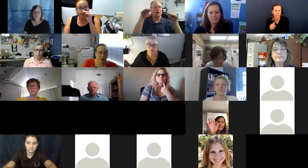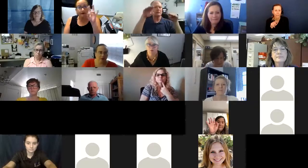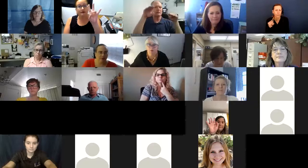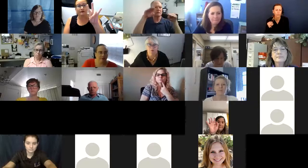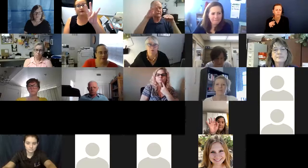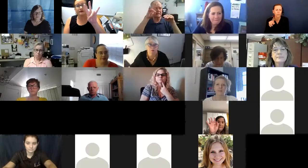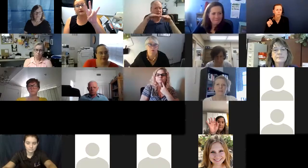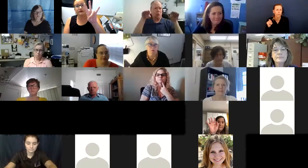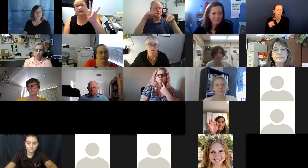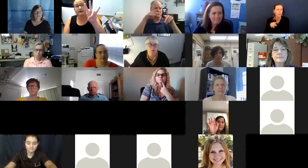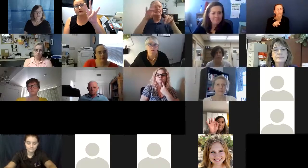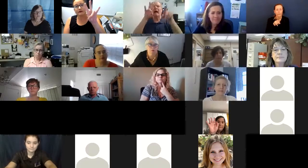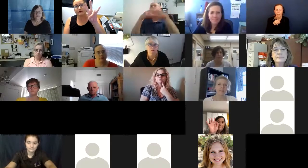Amy: Seven.